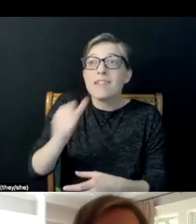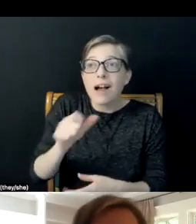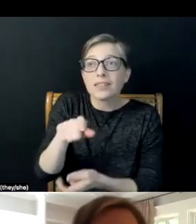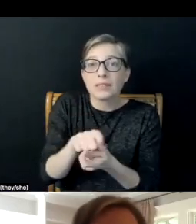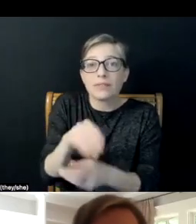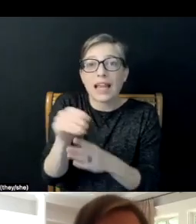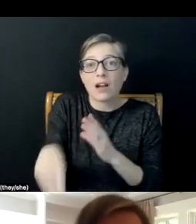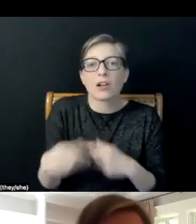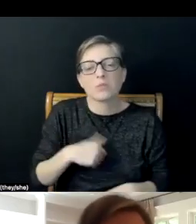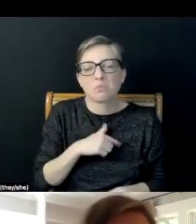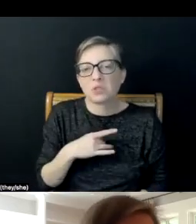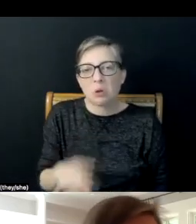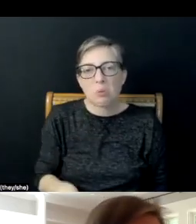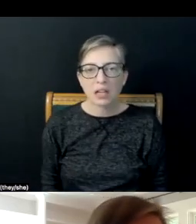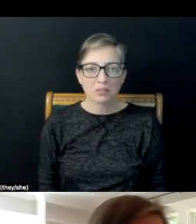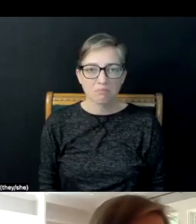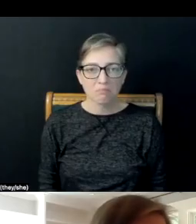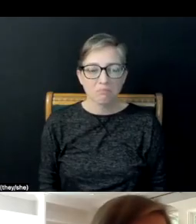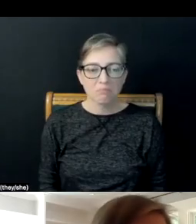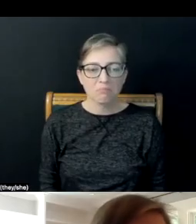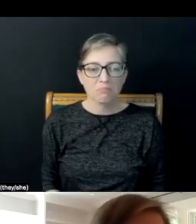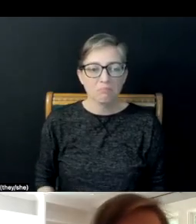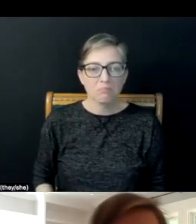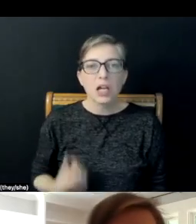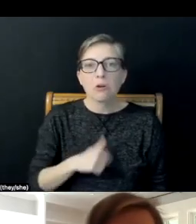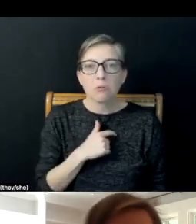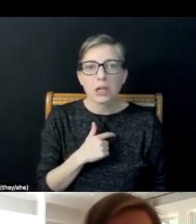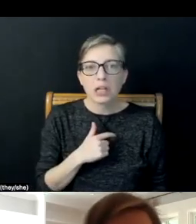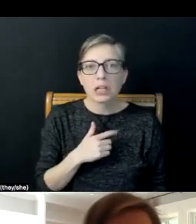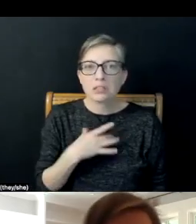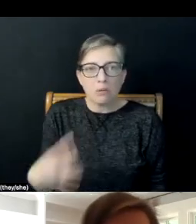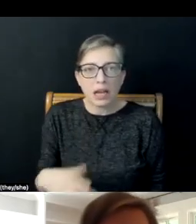we don't like the unknown, so instead it becomes - you have a dichotomous yes or no outcome,